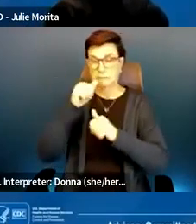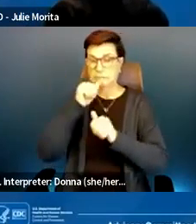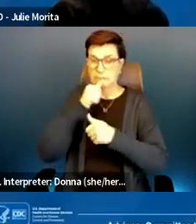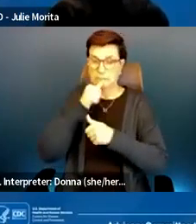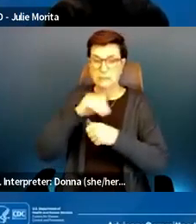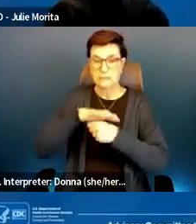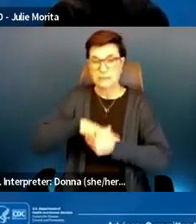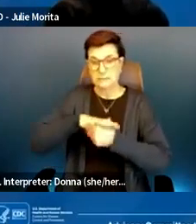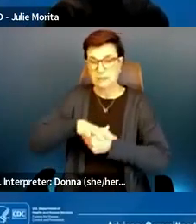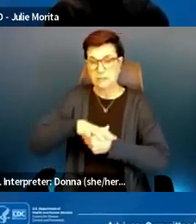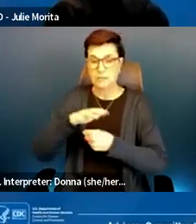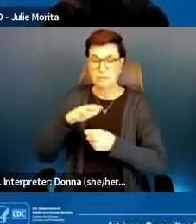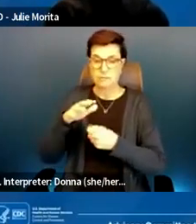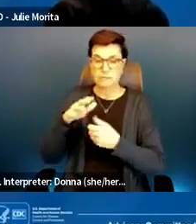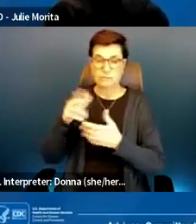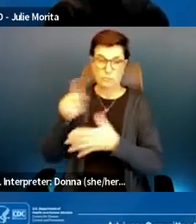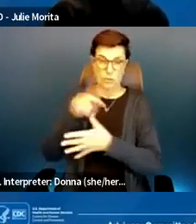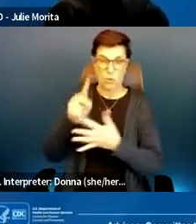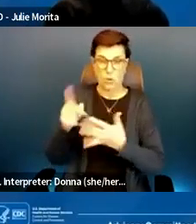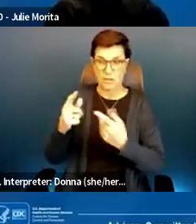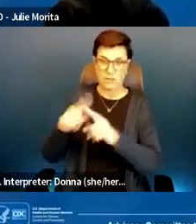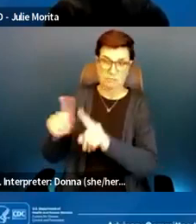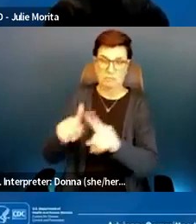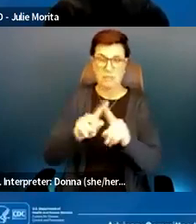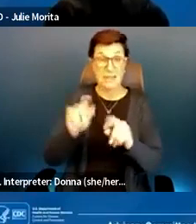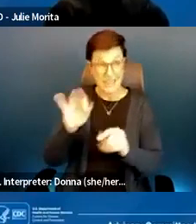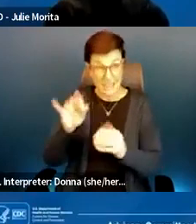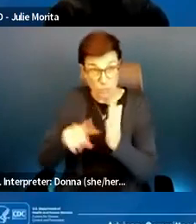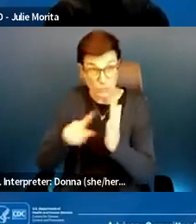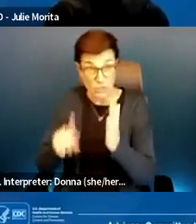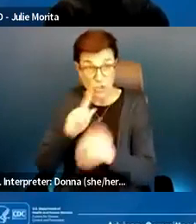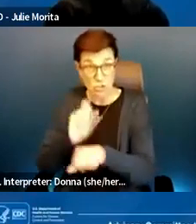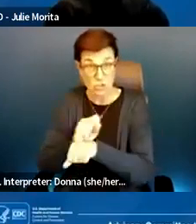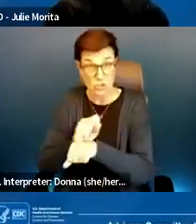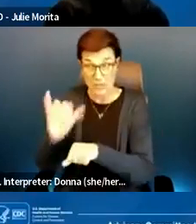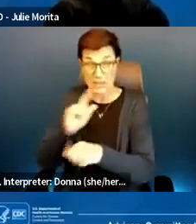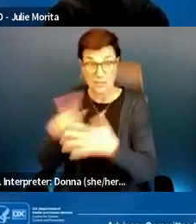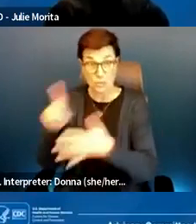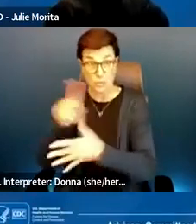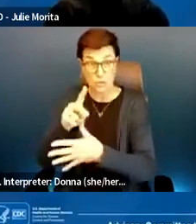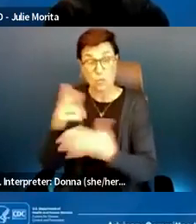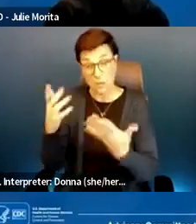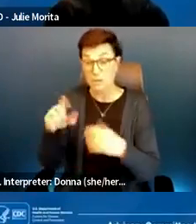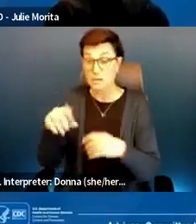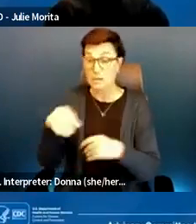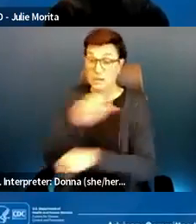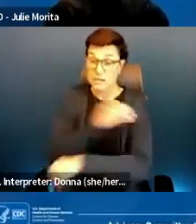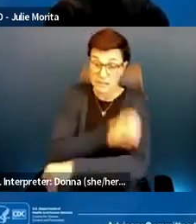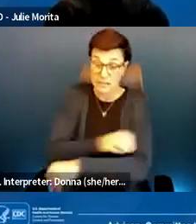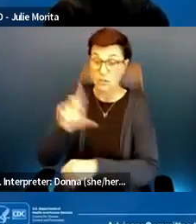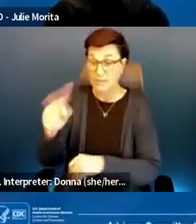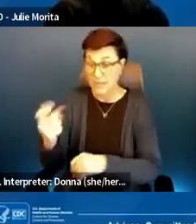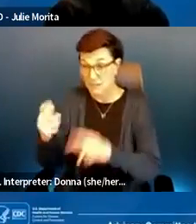then clinical diagnostic laboratory testing potentially is less of a priority.